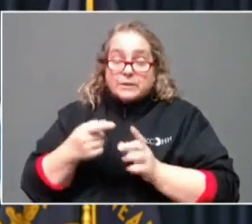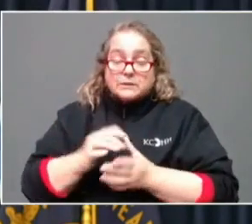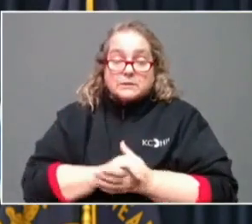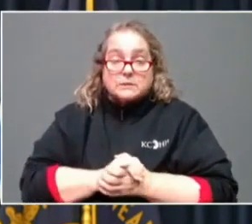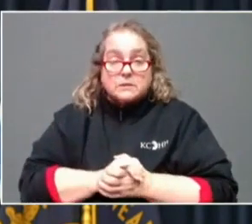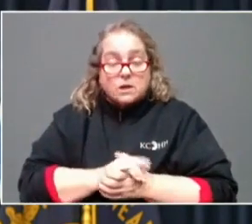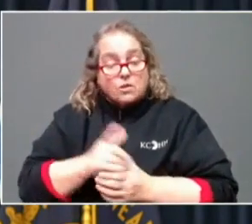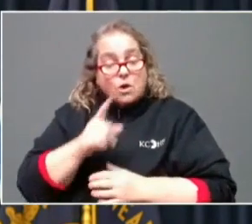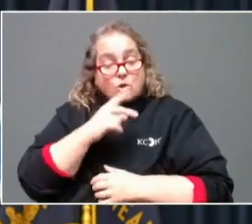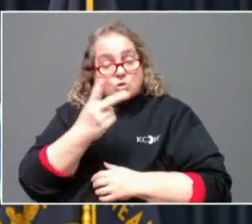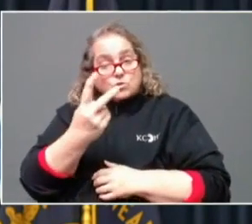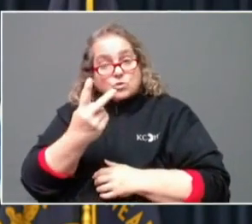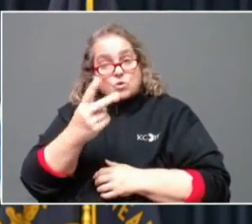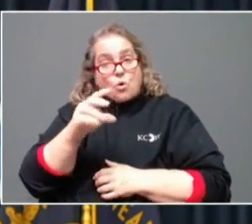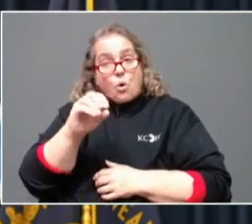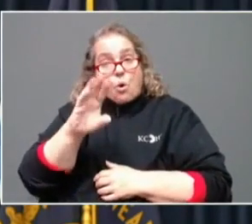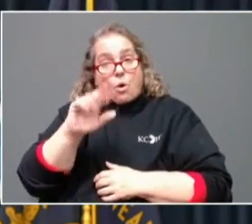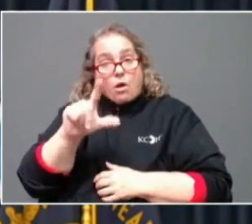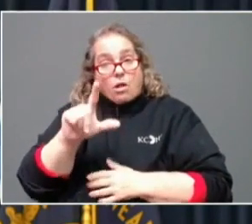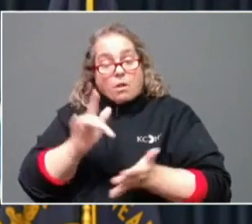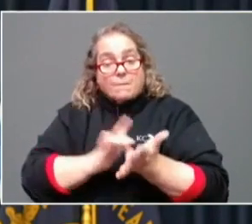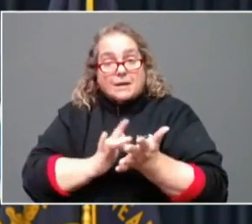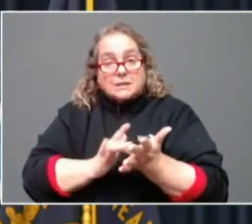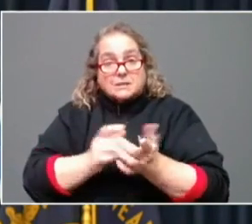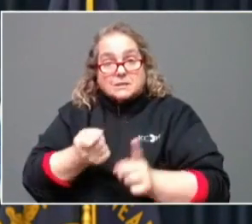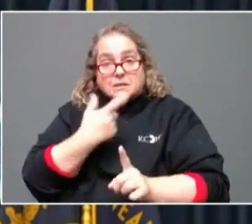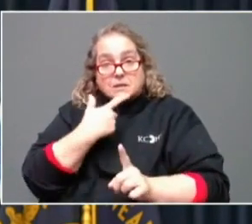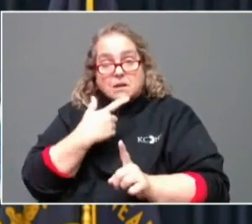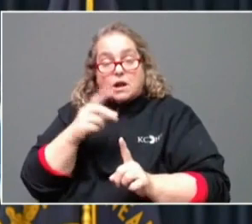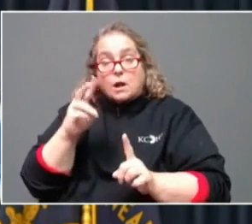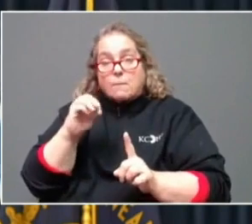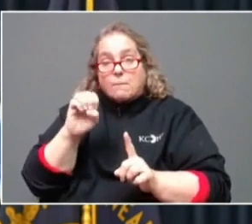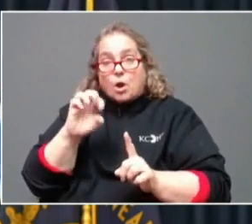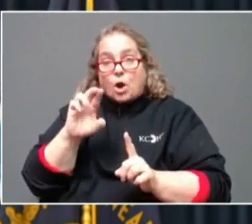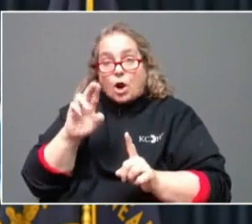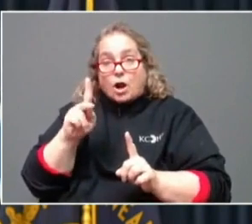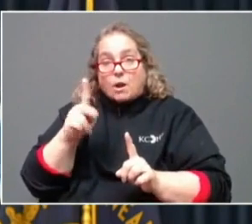antiviral pills. One is the merc pill on a pair of ear. We've shared concerns